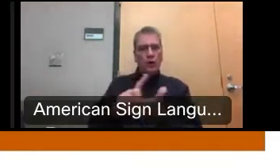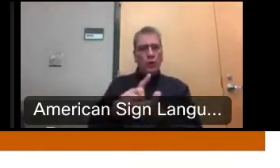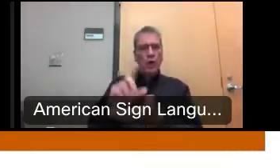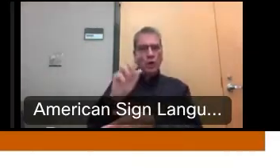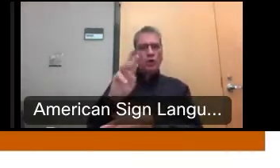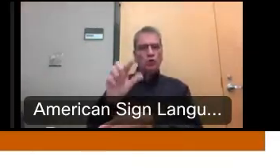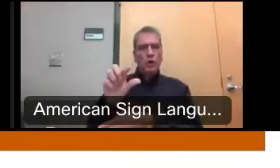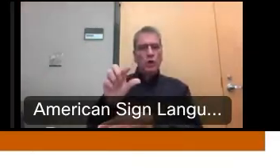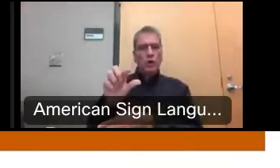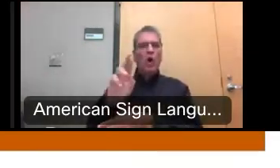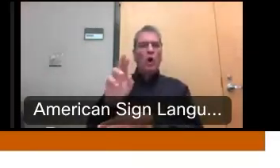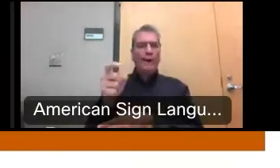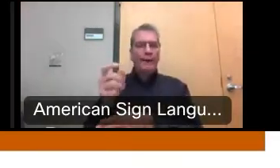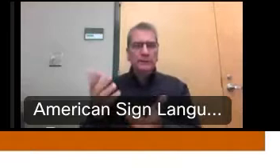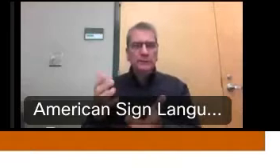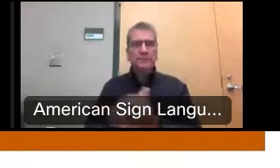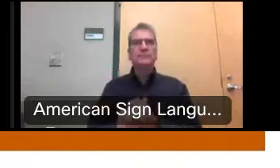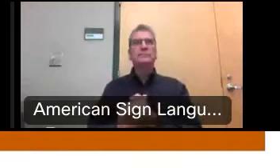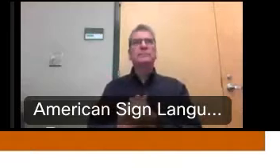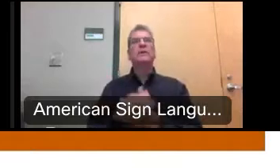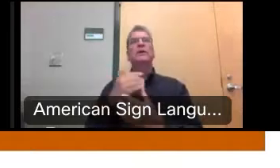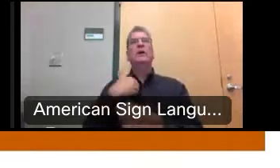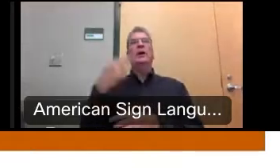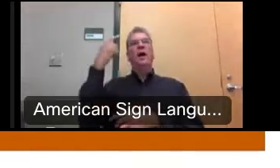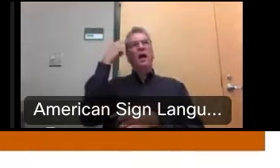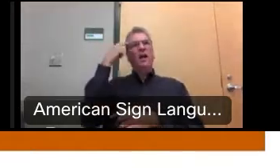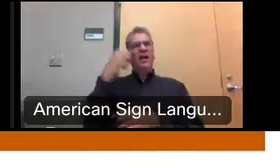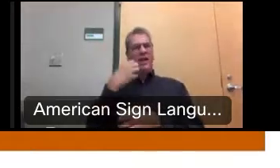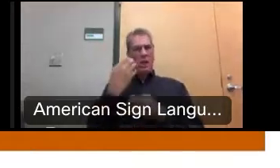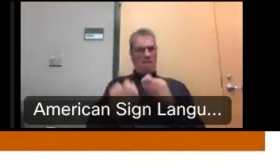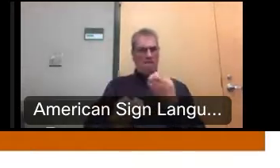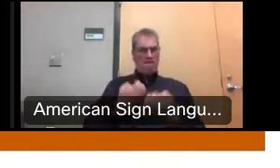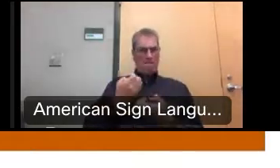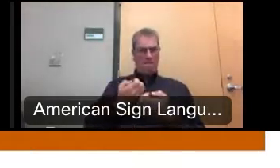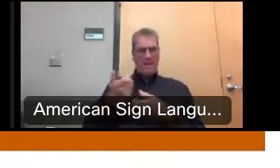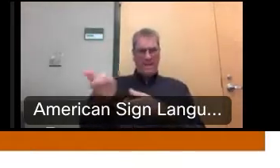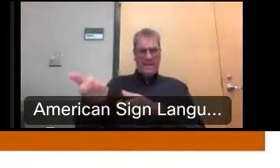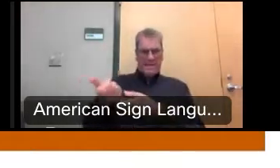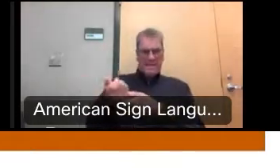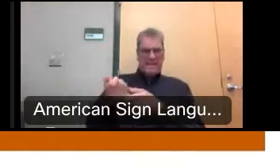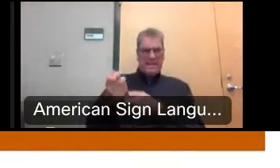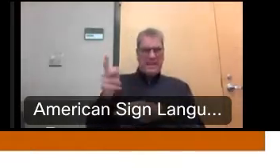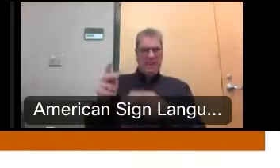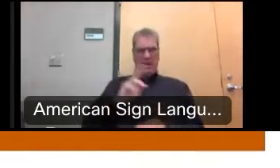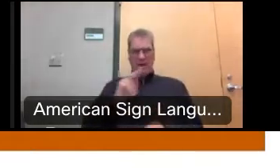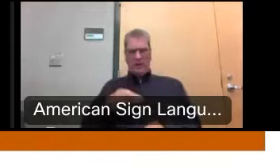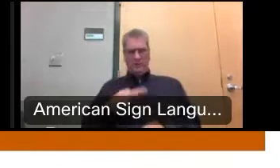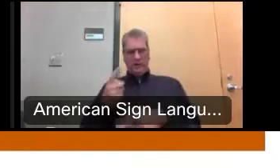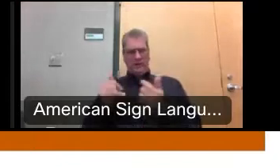communication, but I always thought it was an interesting critique that this emotional appeal was what people were upset about. Like, I teach my students how to use a motion to